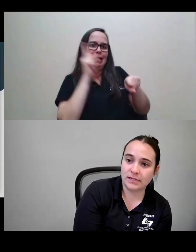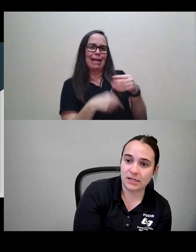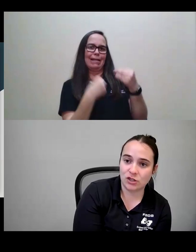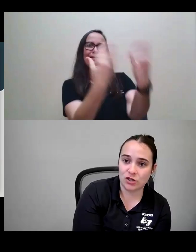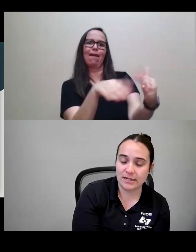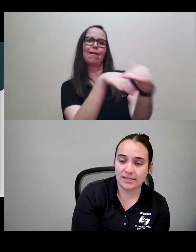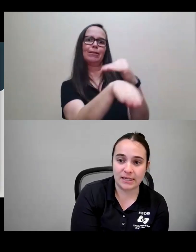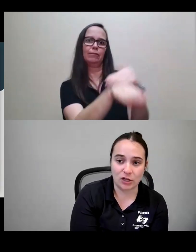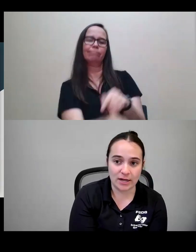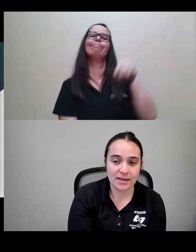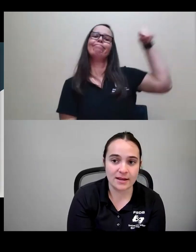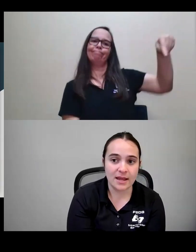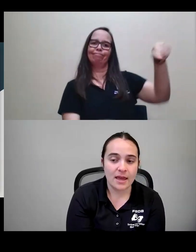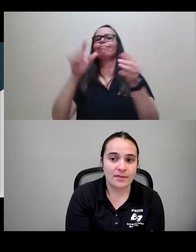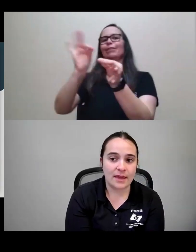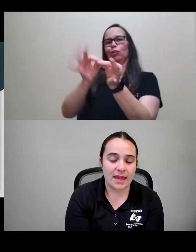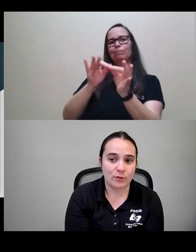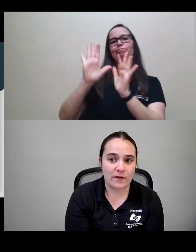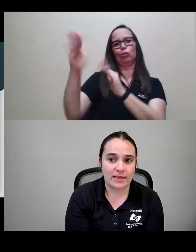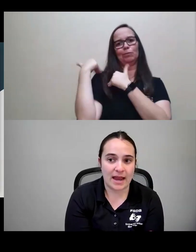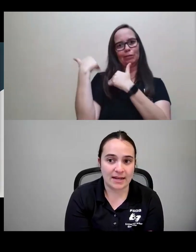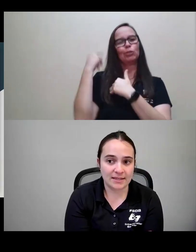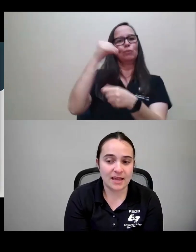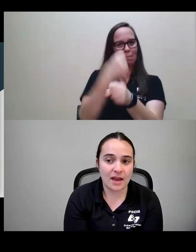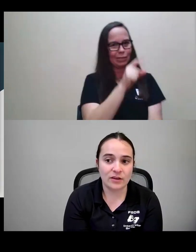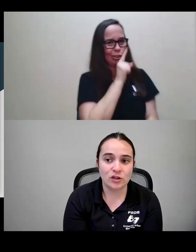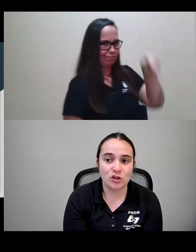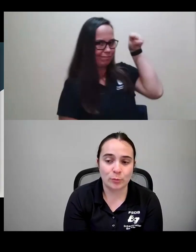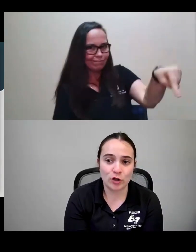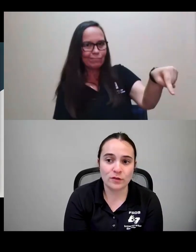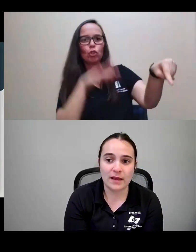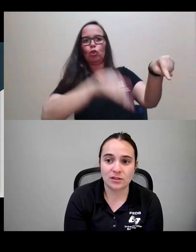if the teacher is hearing and they can't provide that access, having an interpreter